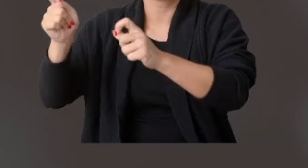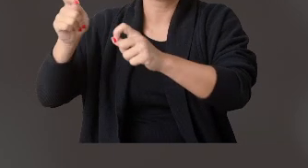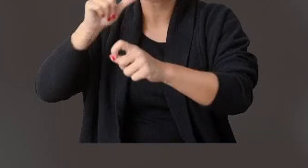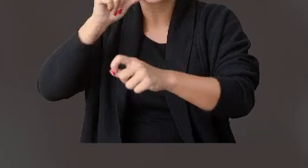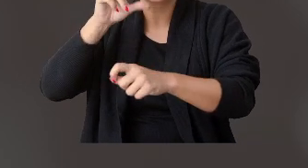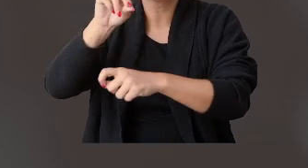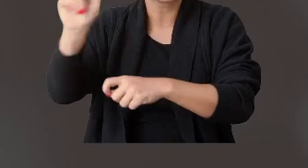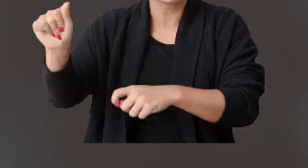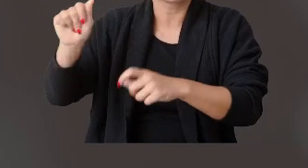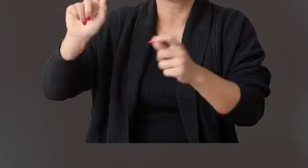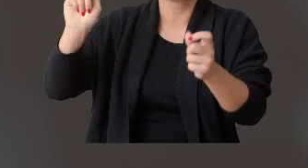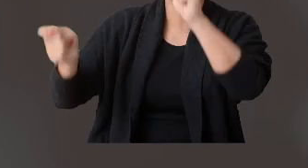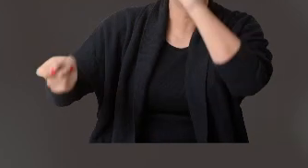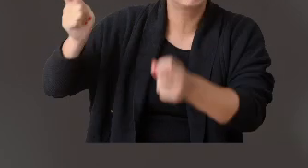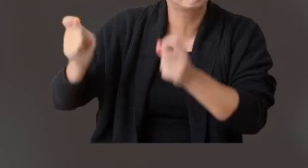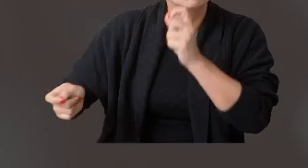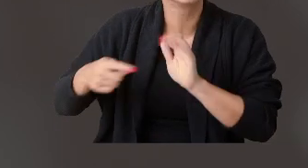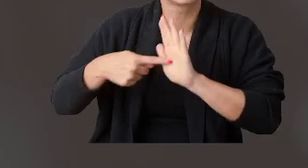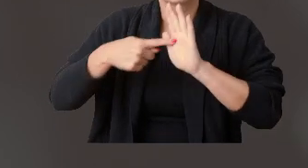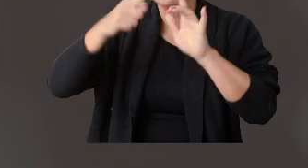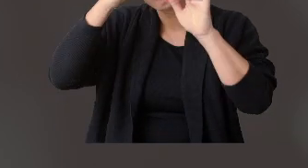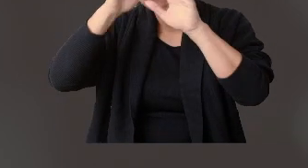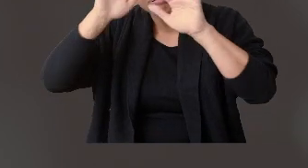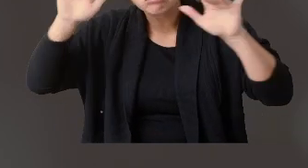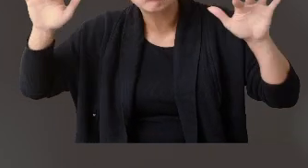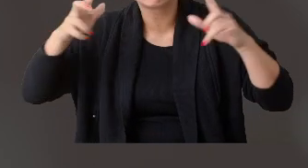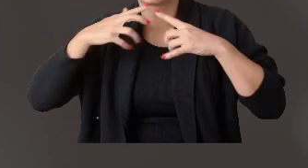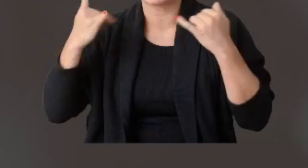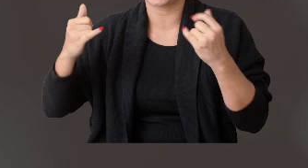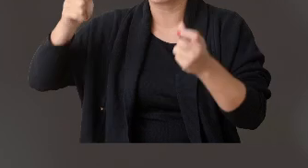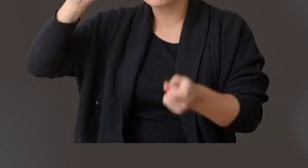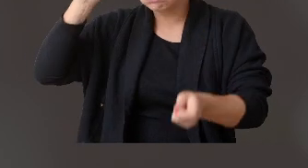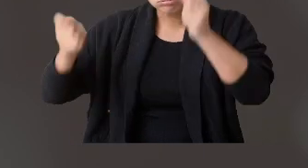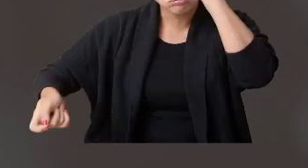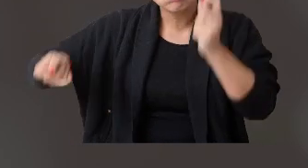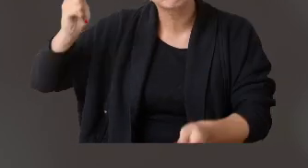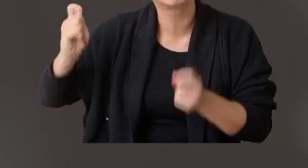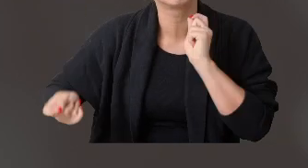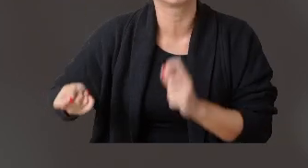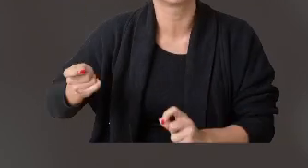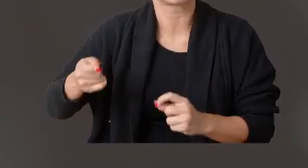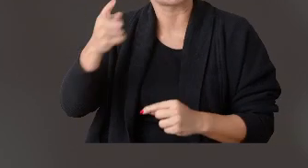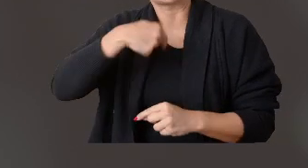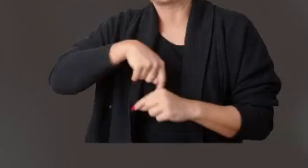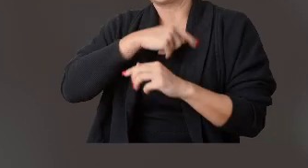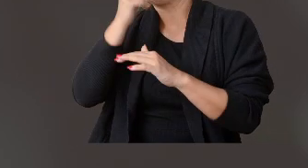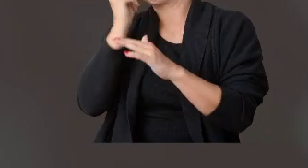Neurodiversity is the big one that is changing right now where we're anticipating that people who are neurodiverse,